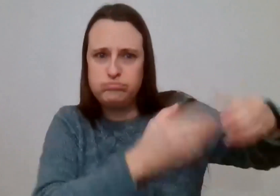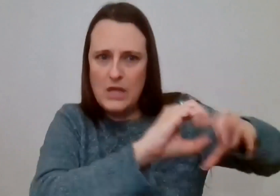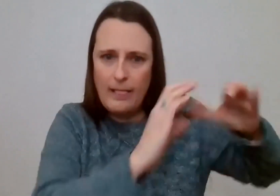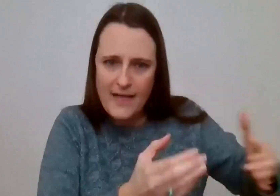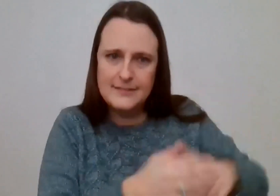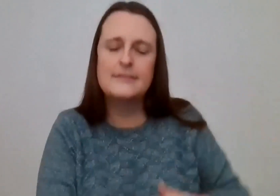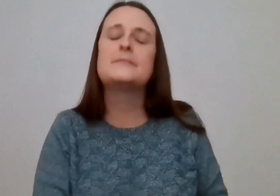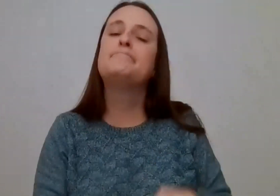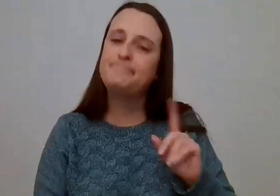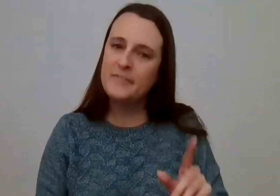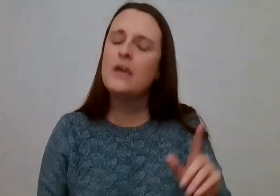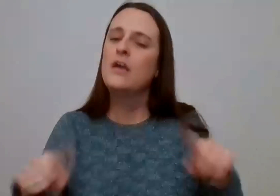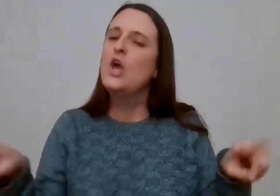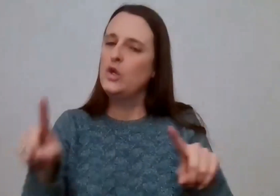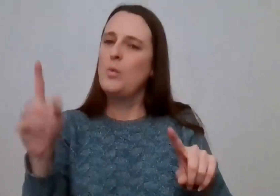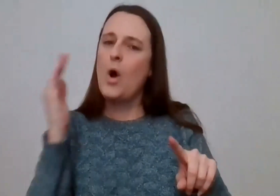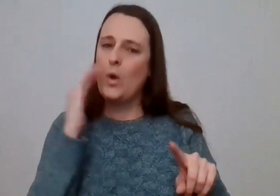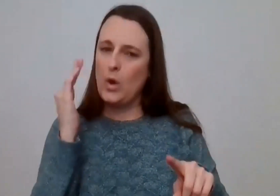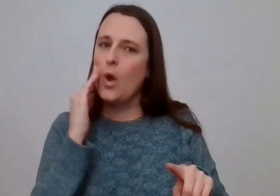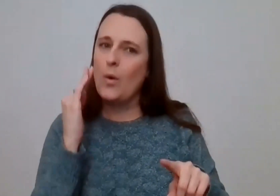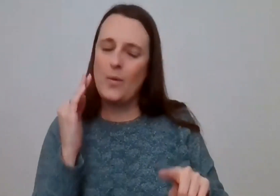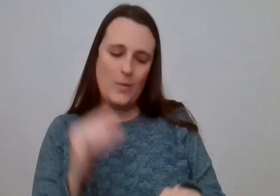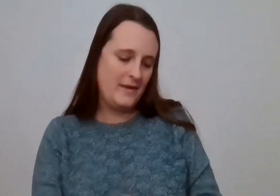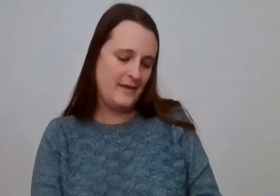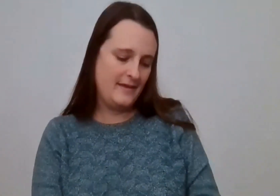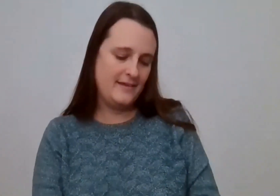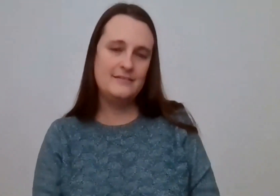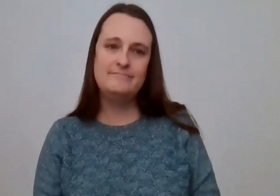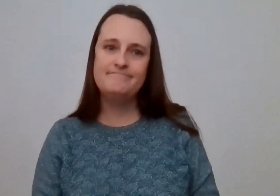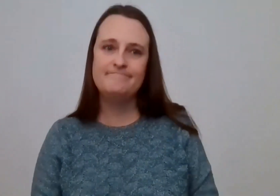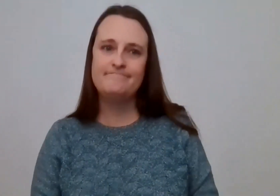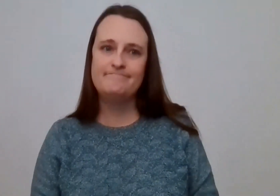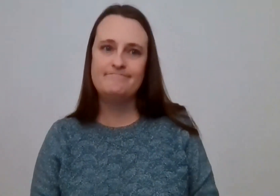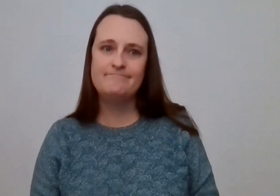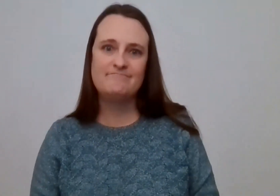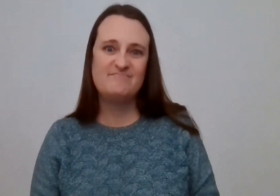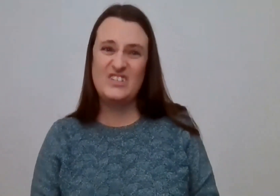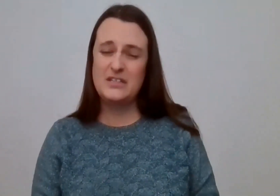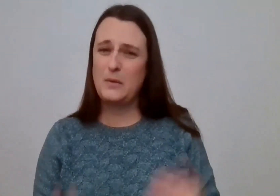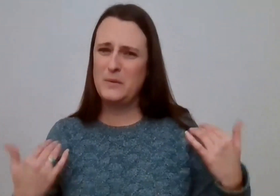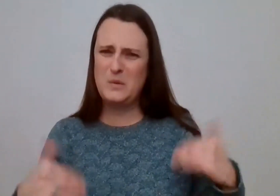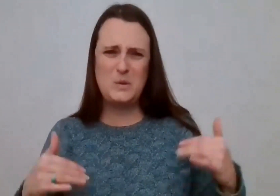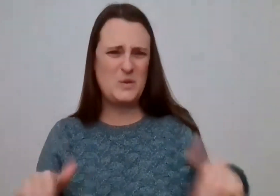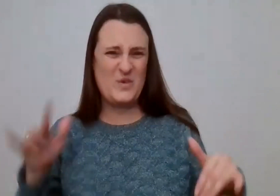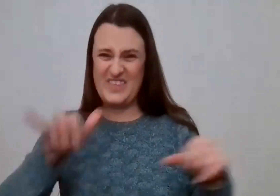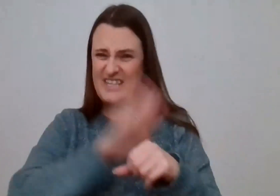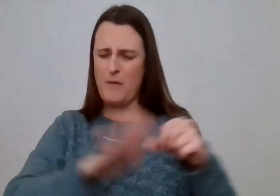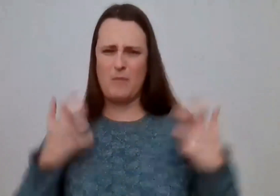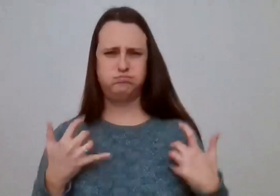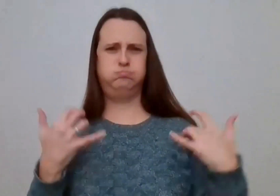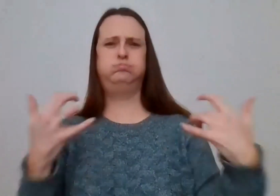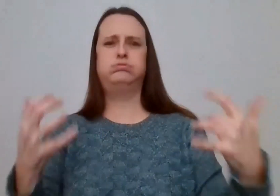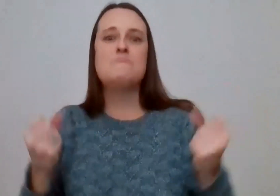as we all know we are a very uh you know densely populated military area and there are students